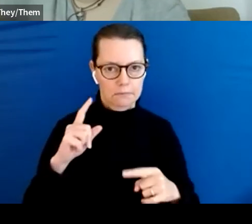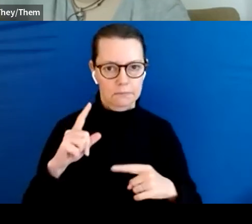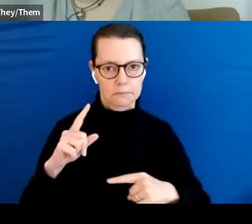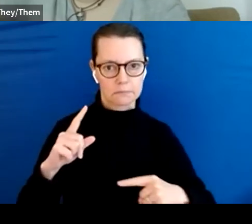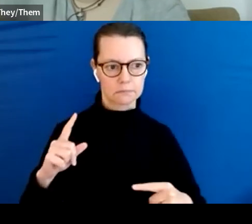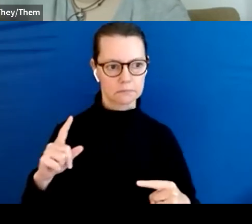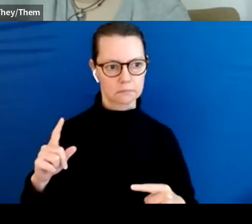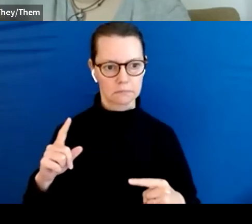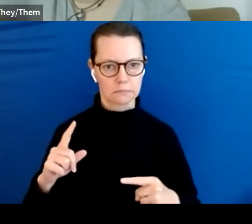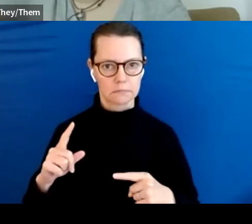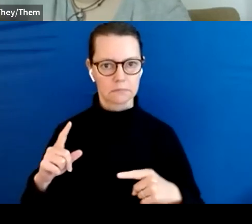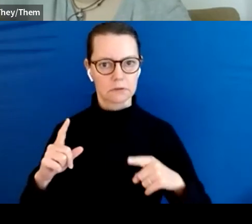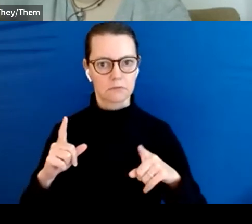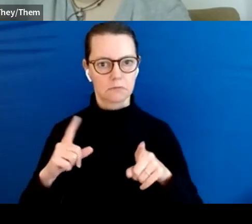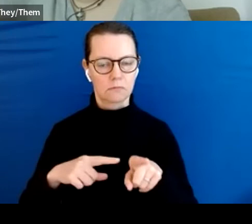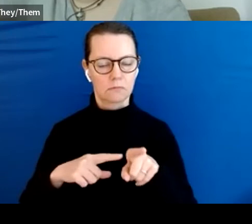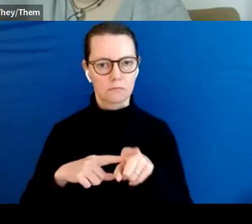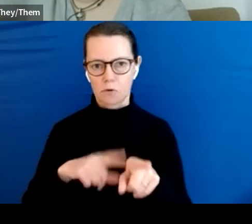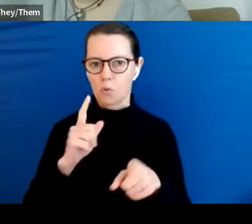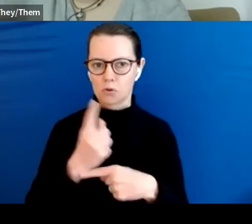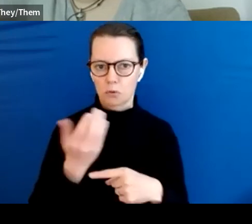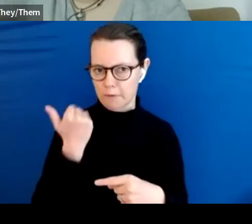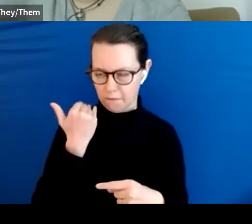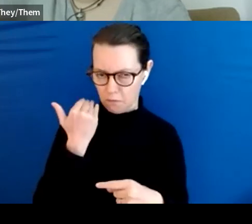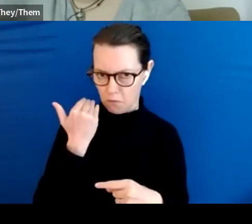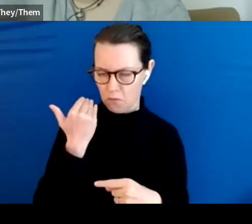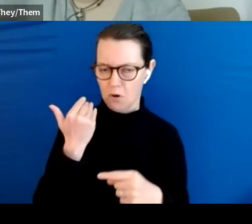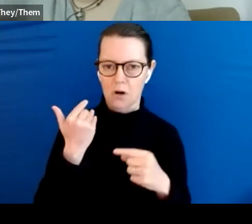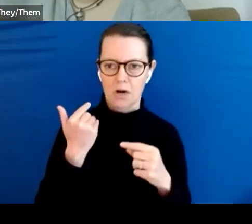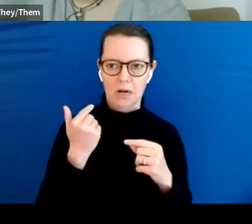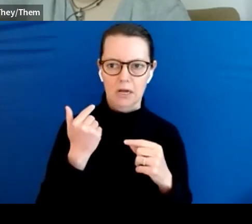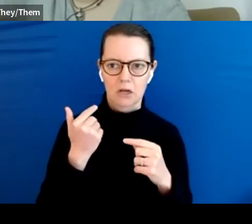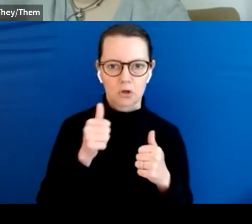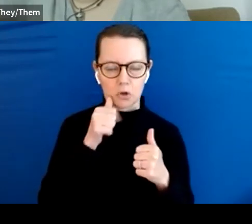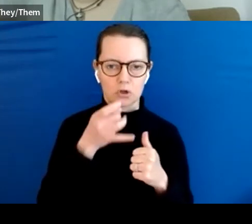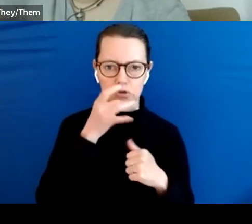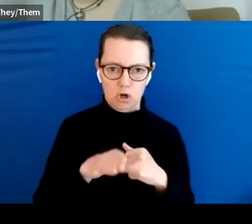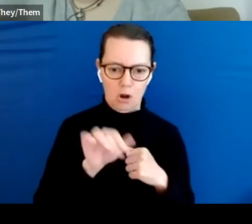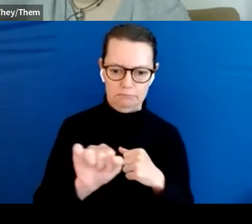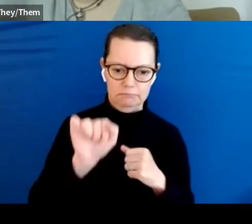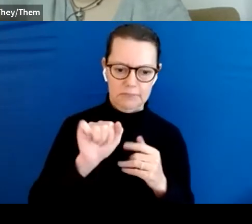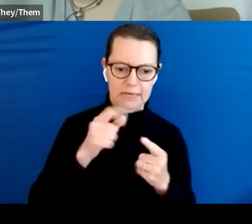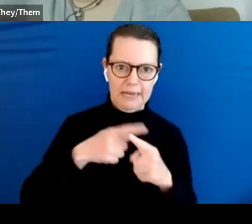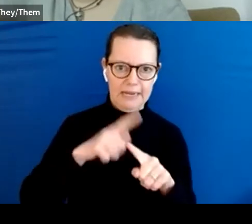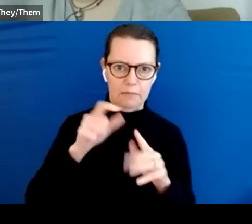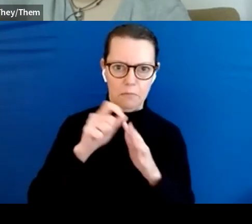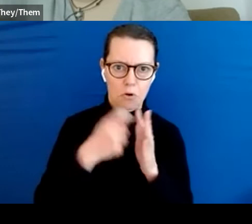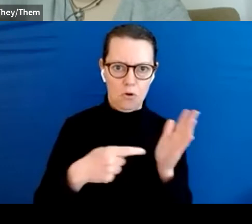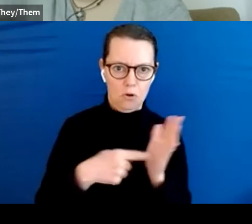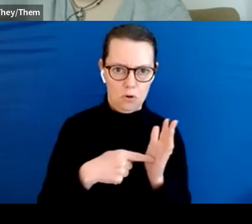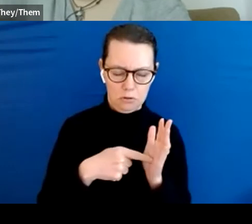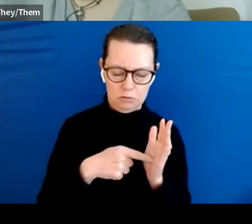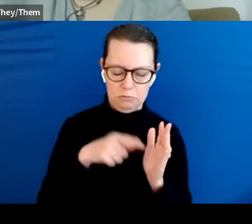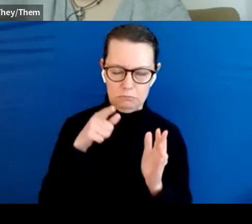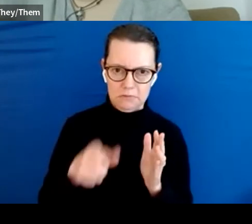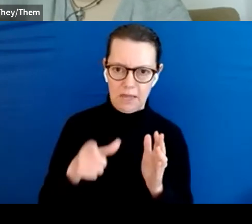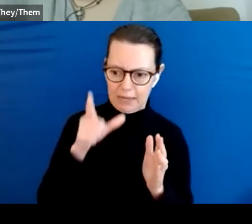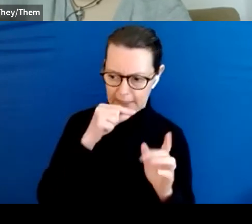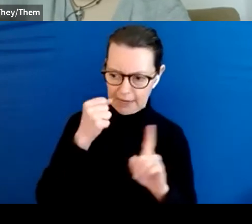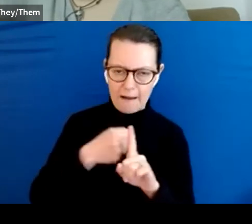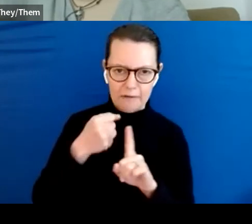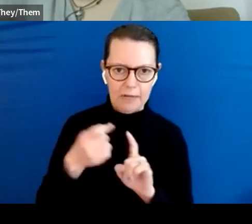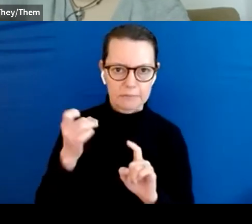And I suppose it lines up with what we were talking about before. At the beginning about having the child is the experts and building their self advocacy.